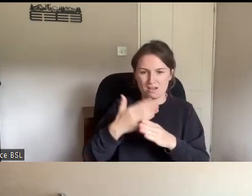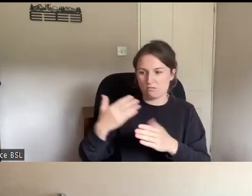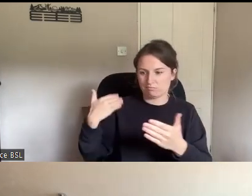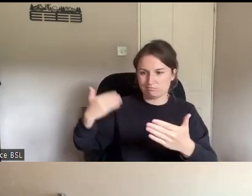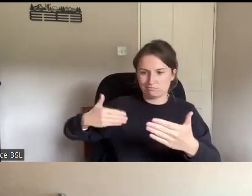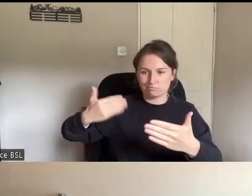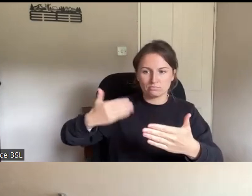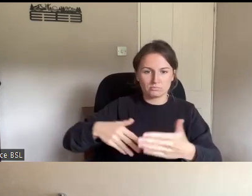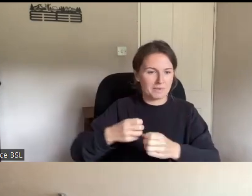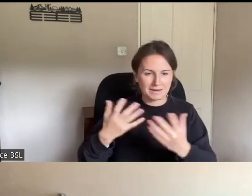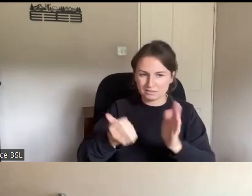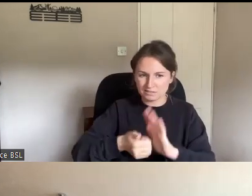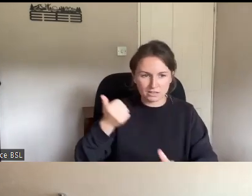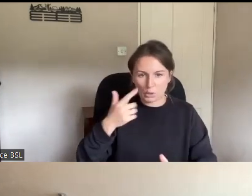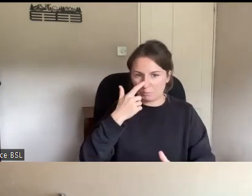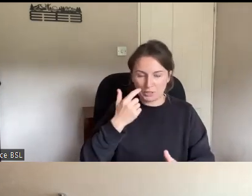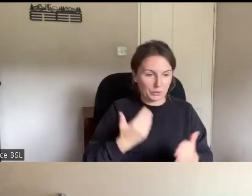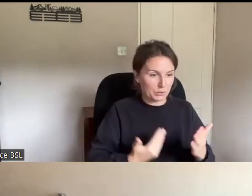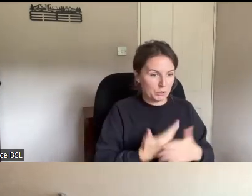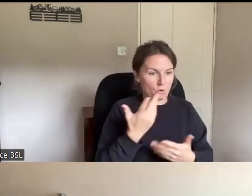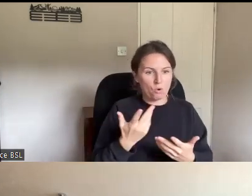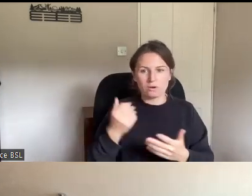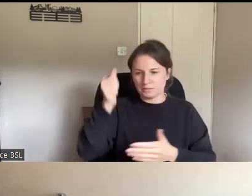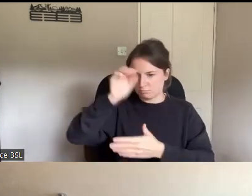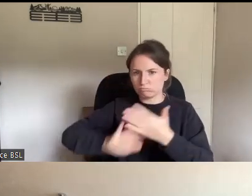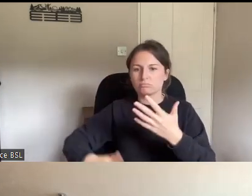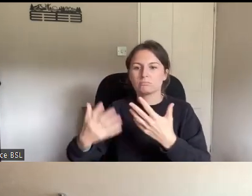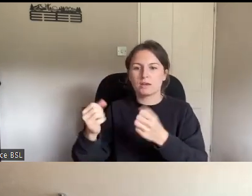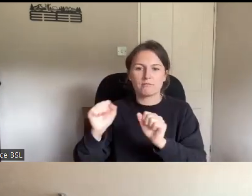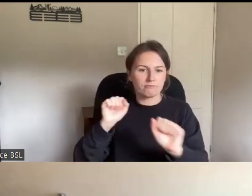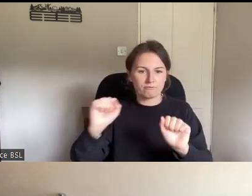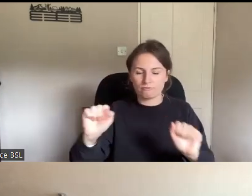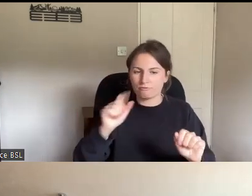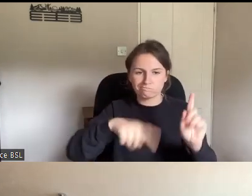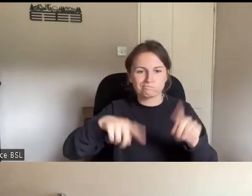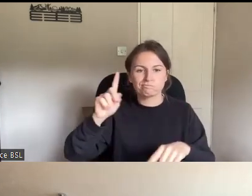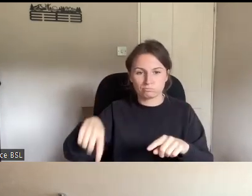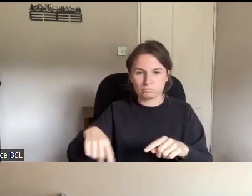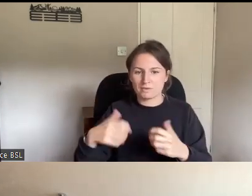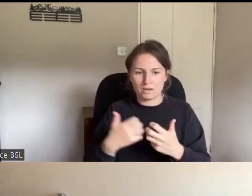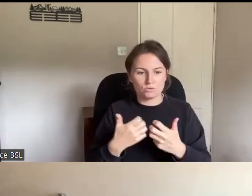in hearing from people who are helping to transform how your organization or your community